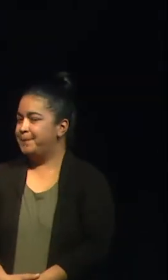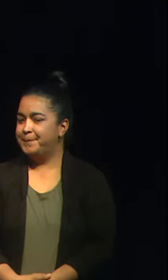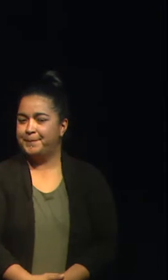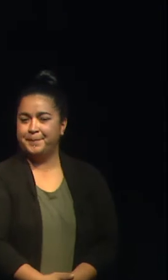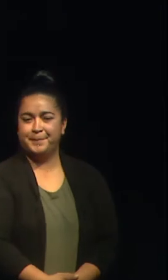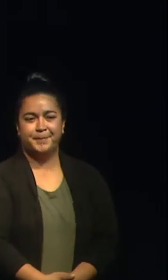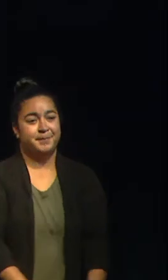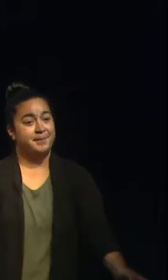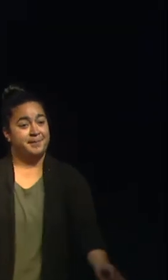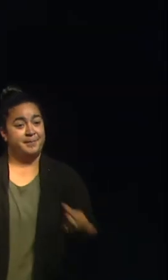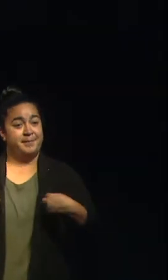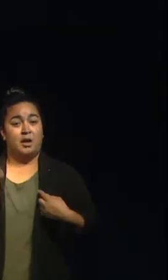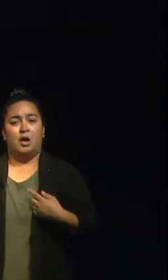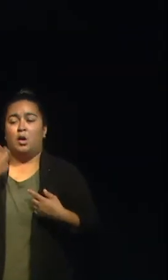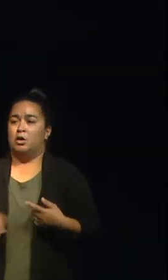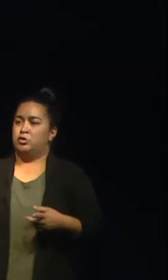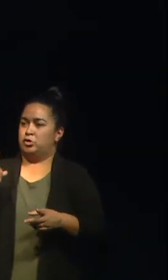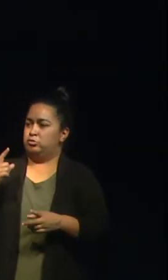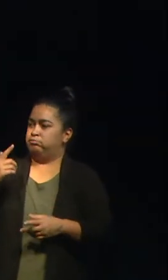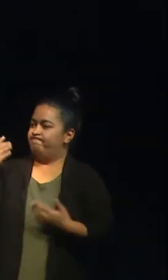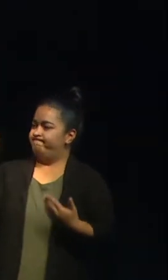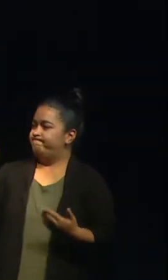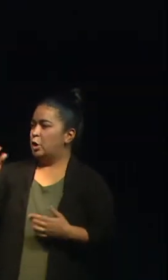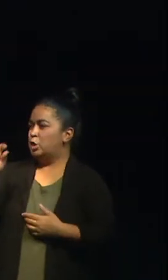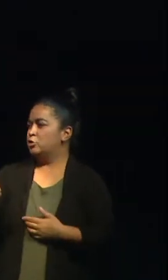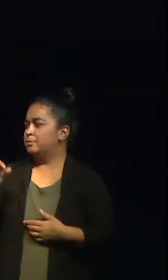I would like to just talk a little bit about what everyone seems to be talking about this